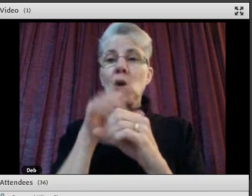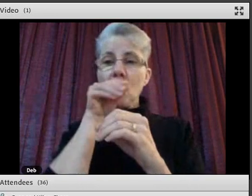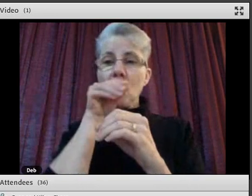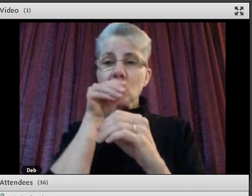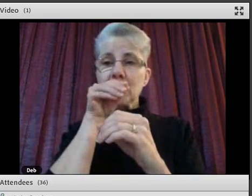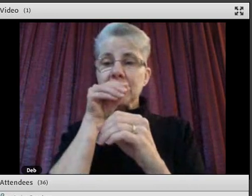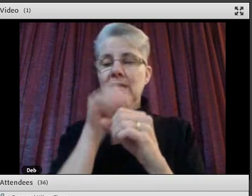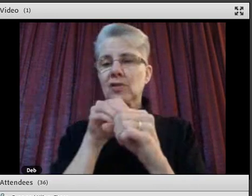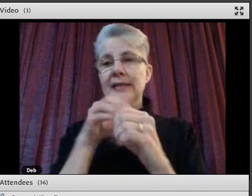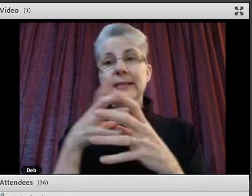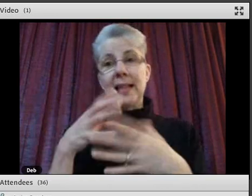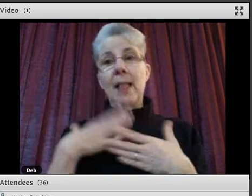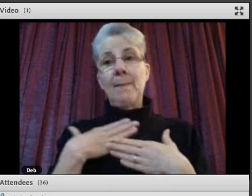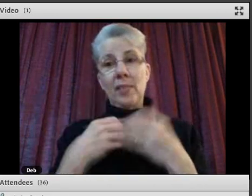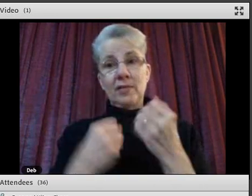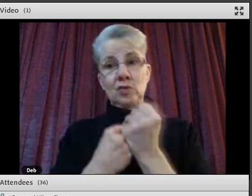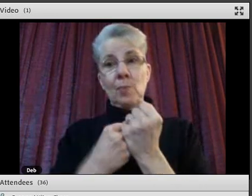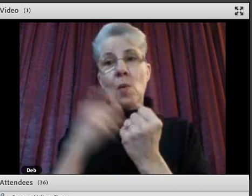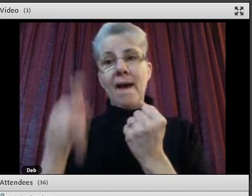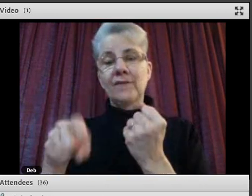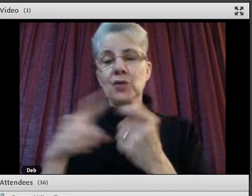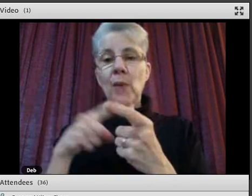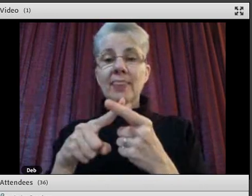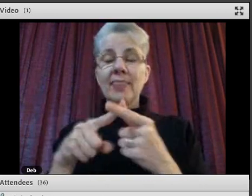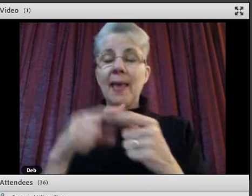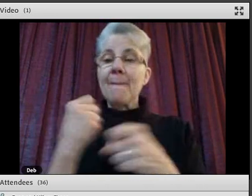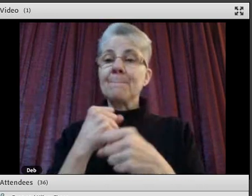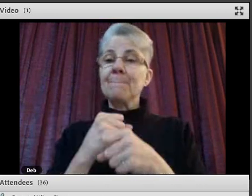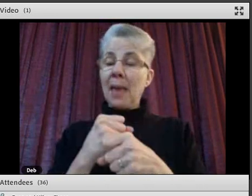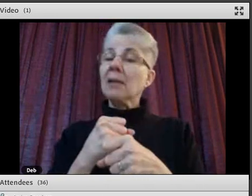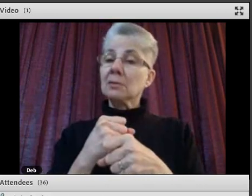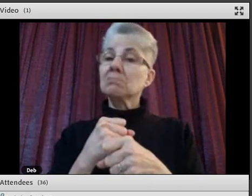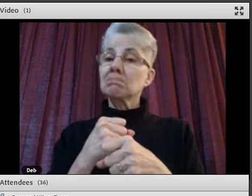Takes a lot of breath support. And you can make a pretty